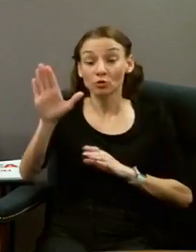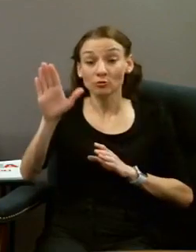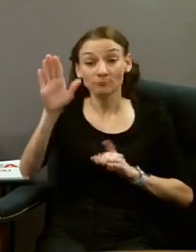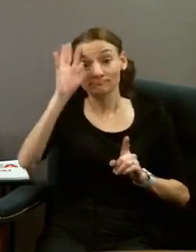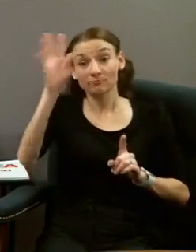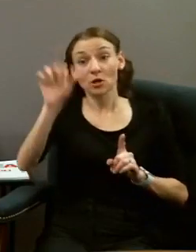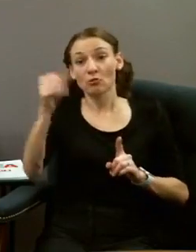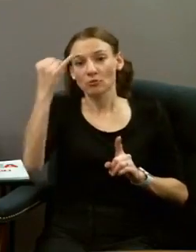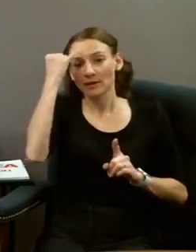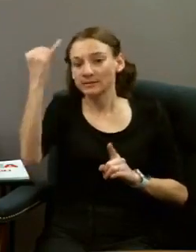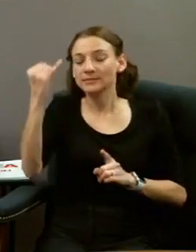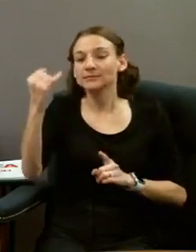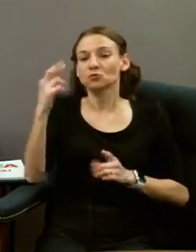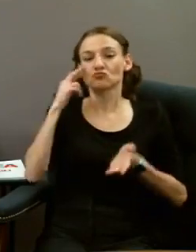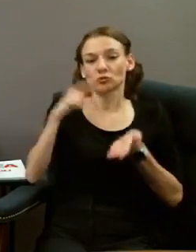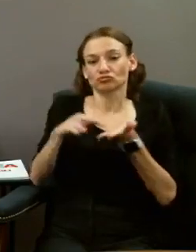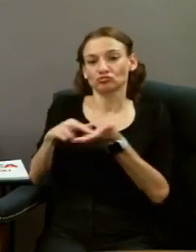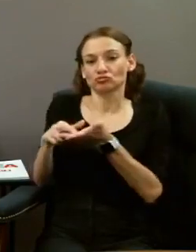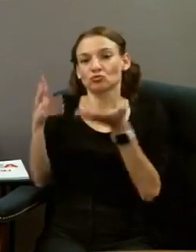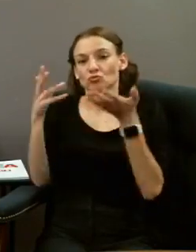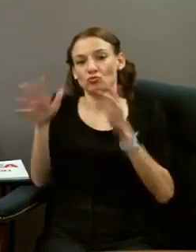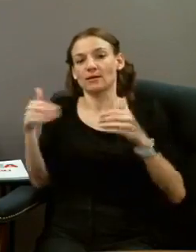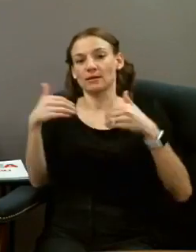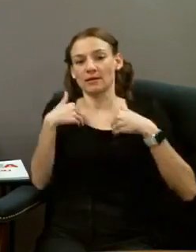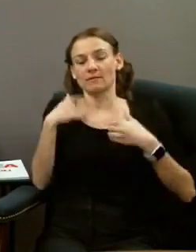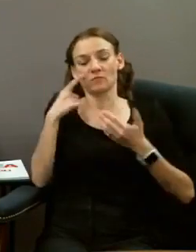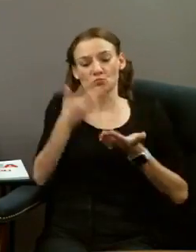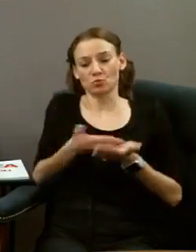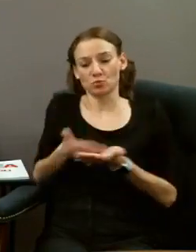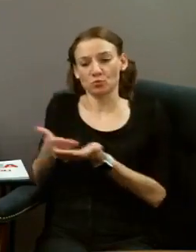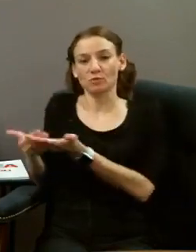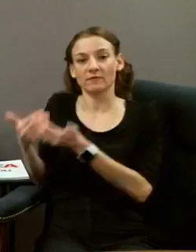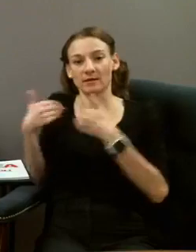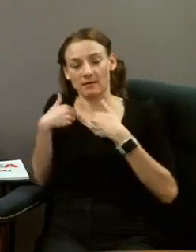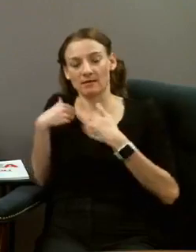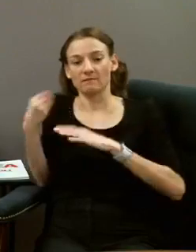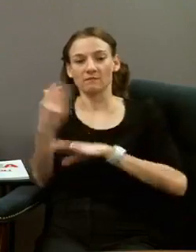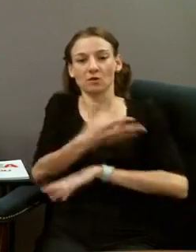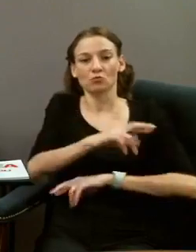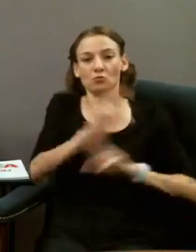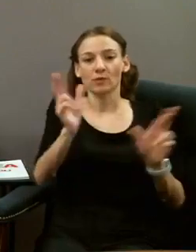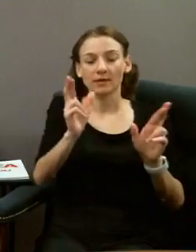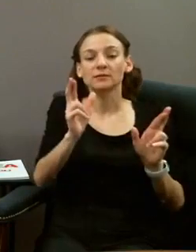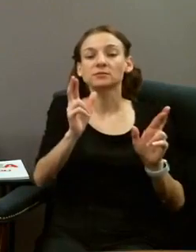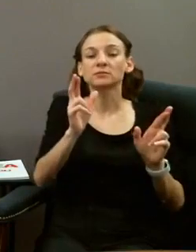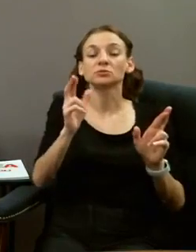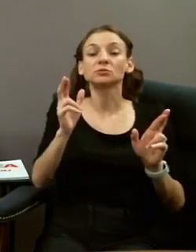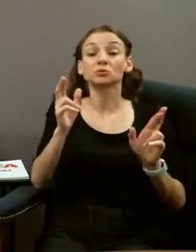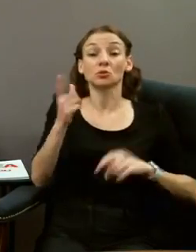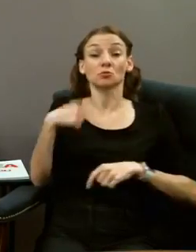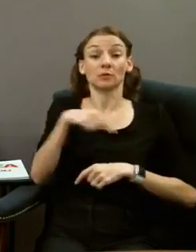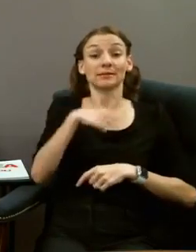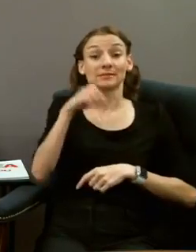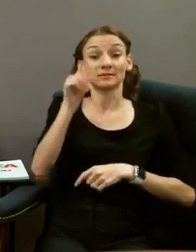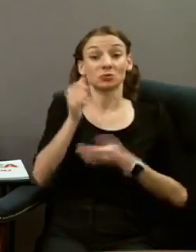to special education advocates, parents, and administrators alike. So we'll be watching and encouraging TEA